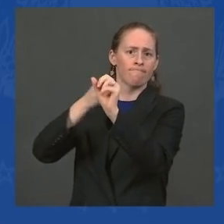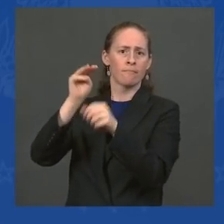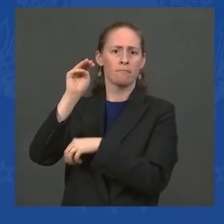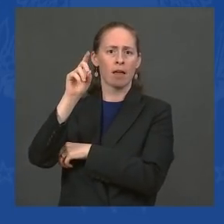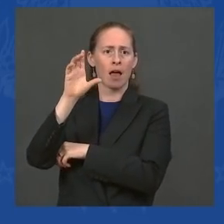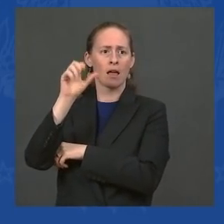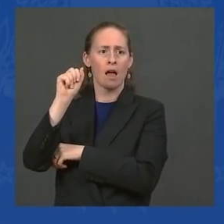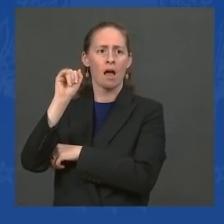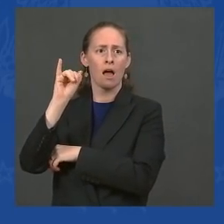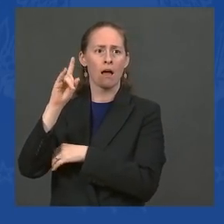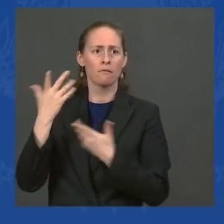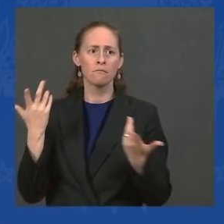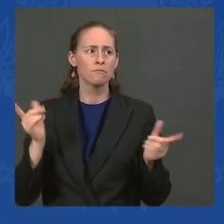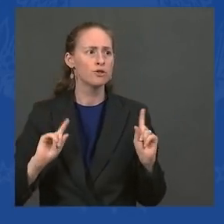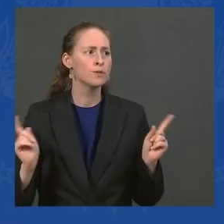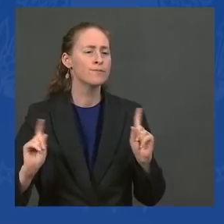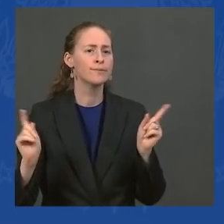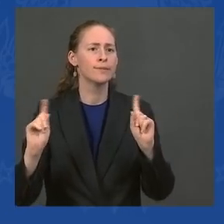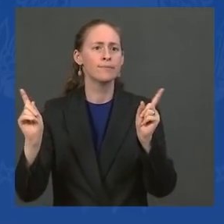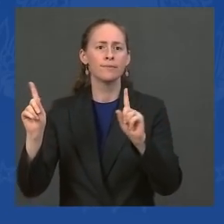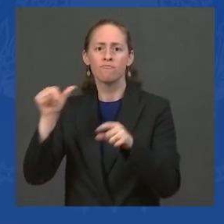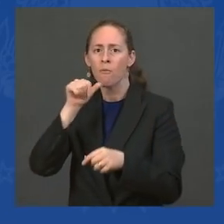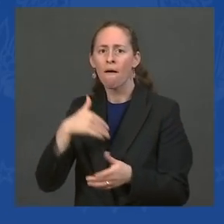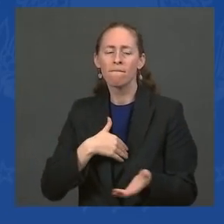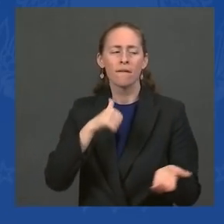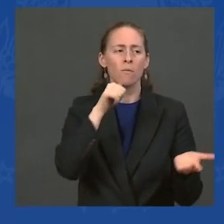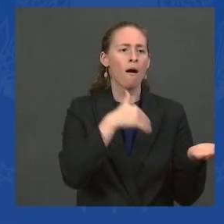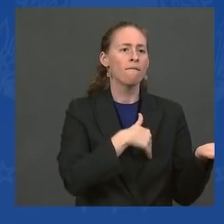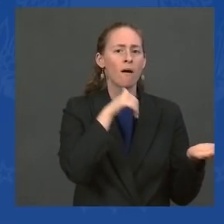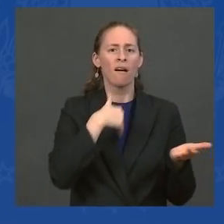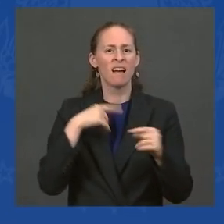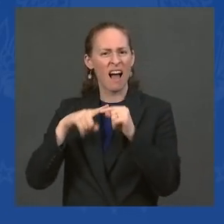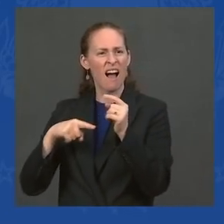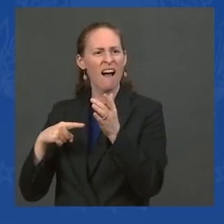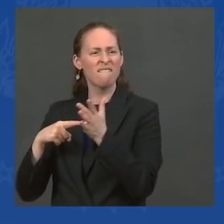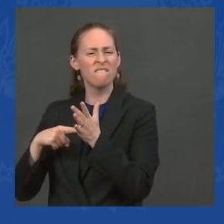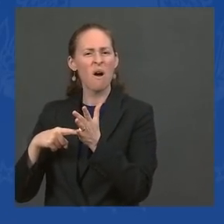But at any rate, we also have to provide businesses with tax credits to build onsite care facilities.